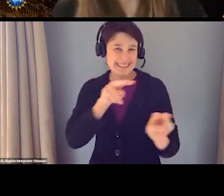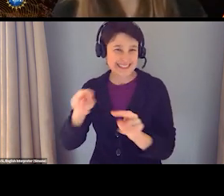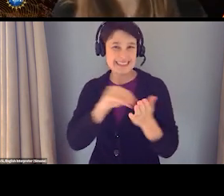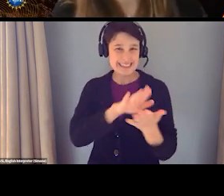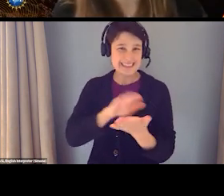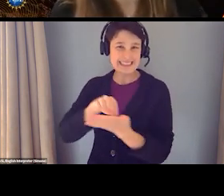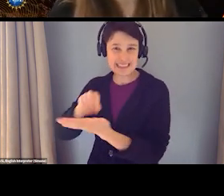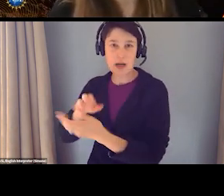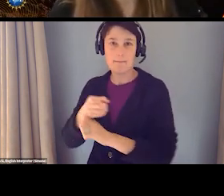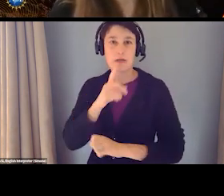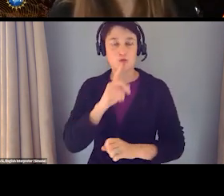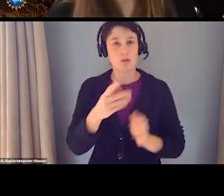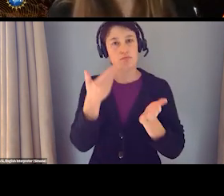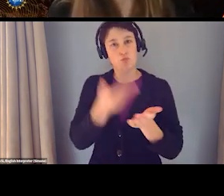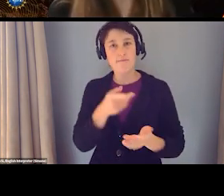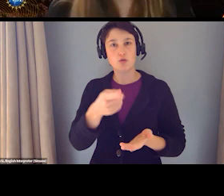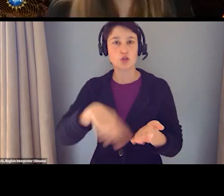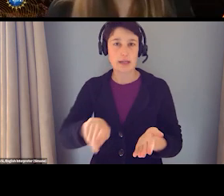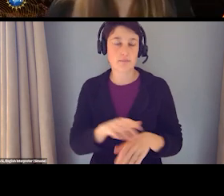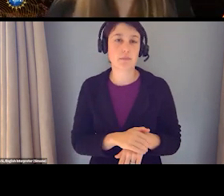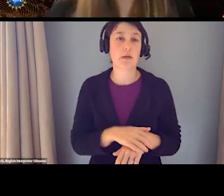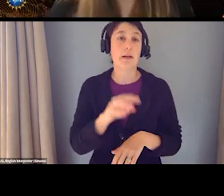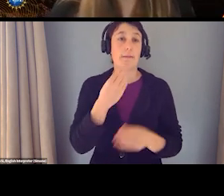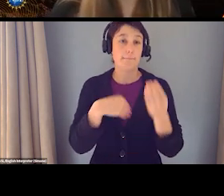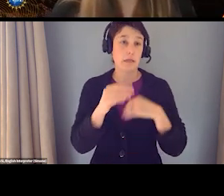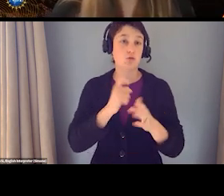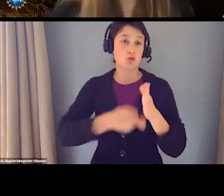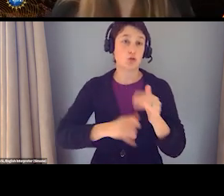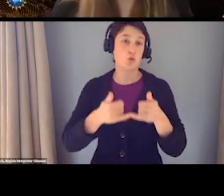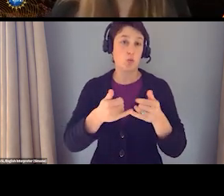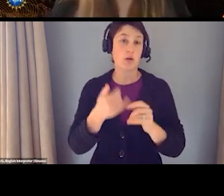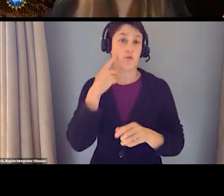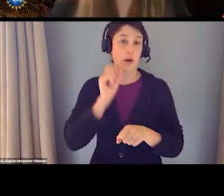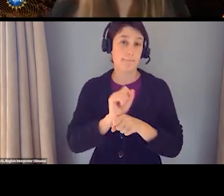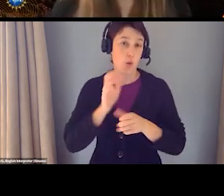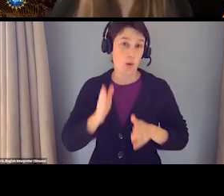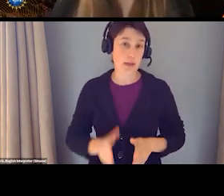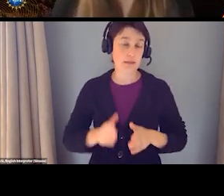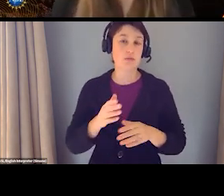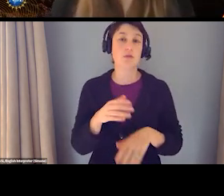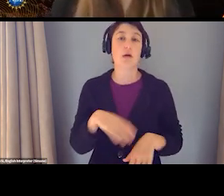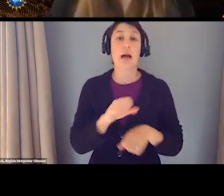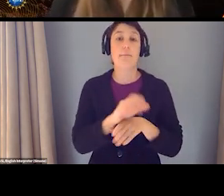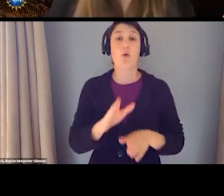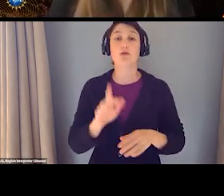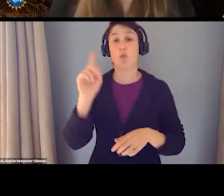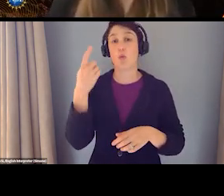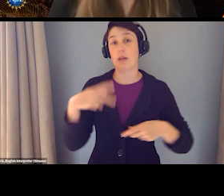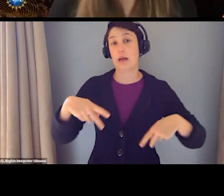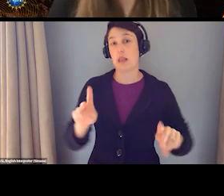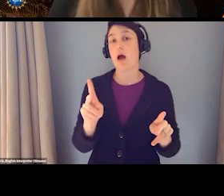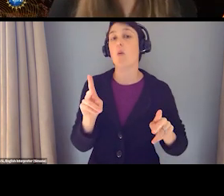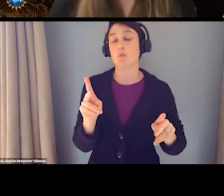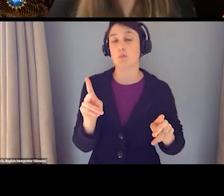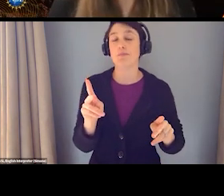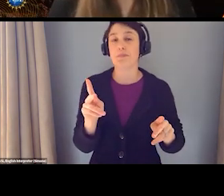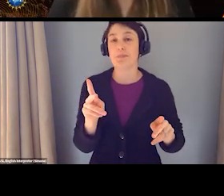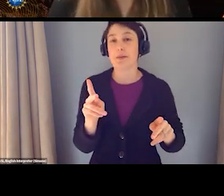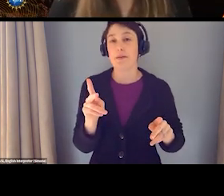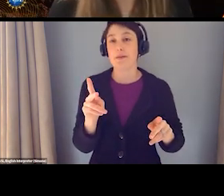Meals charged to awards for employees; employees are only allowed to charge food costs